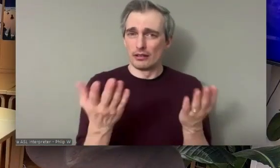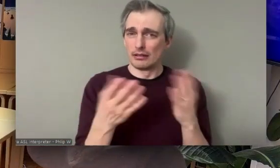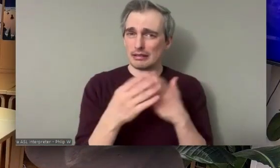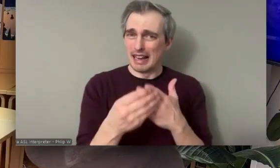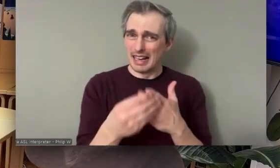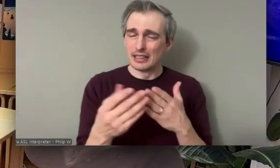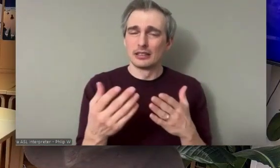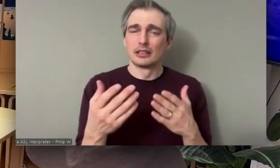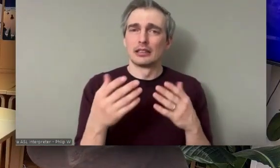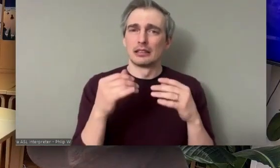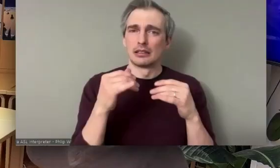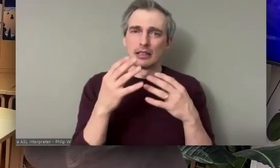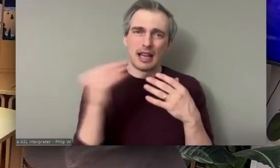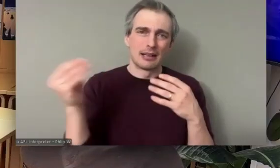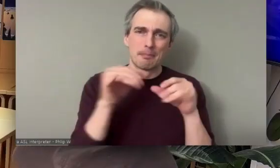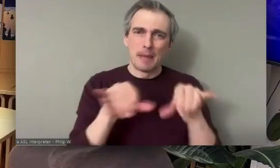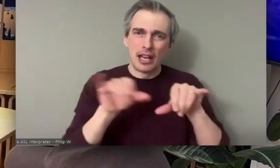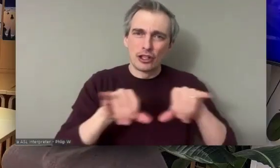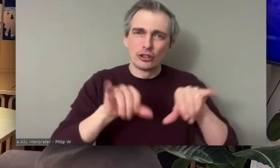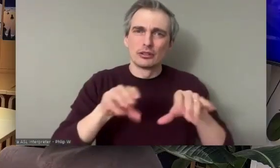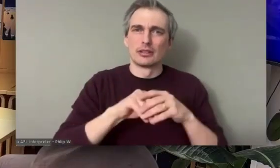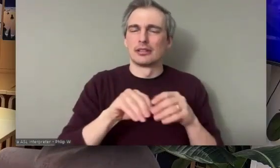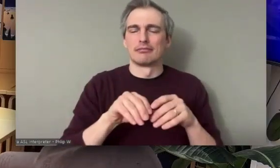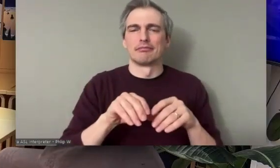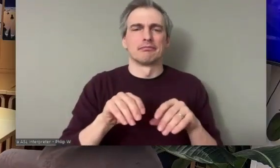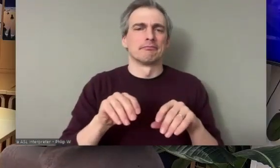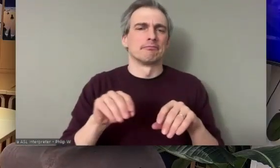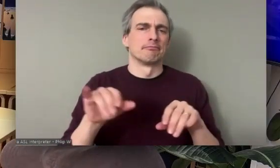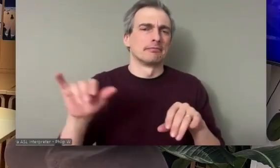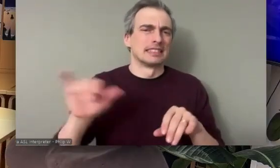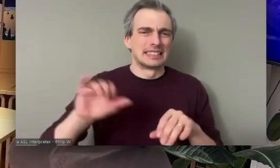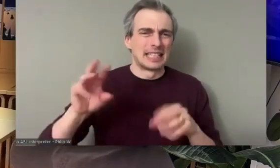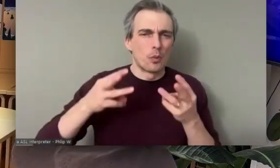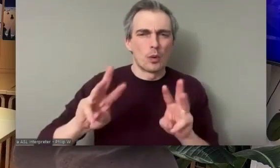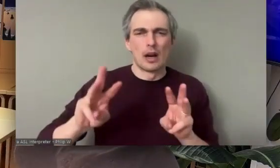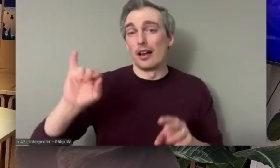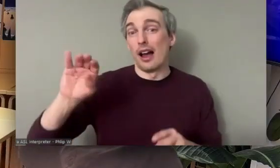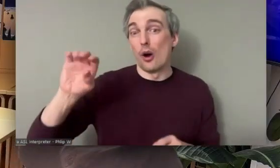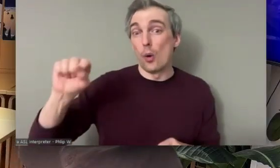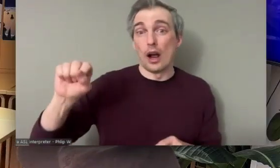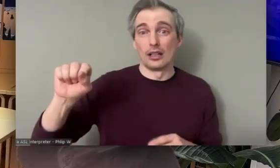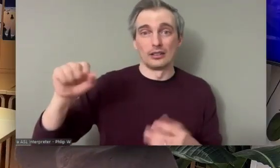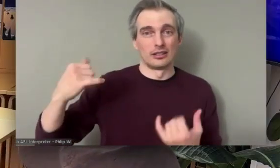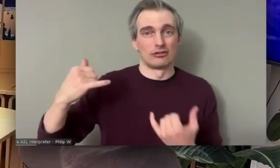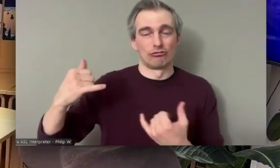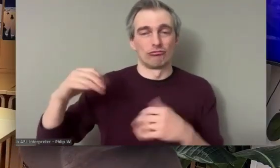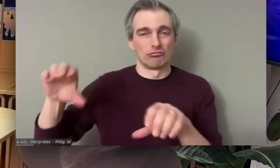like, Android or iOS does with sample apps and guidance of, like, here's